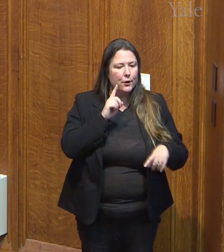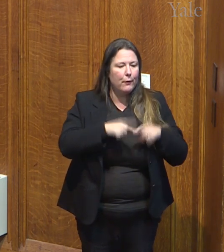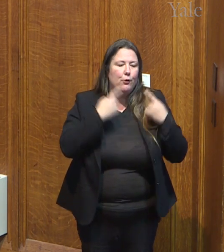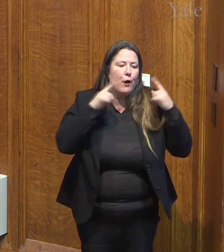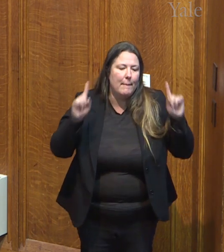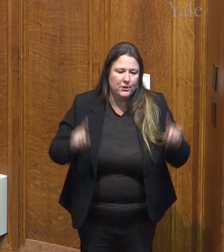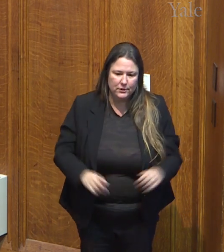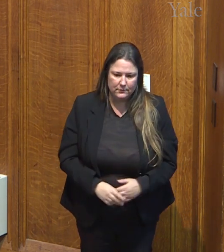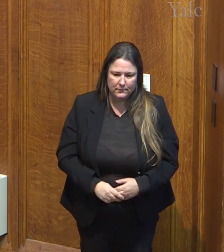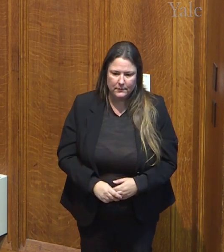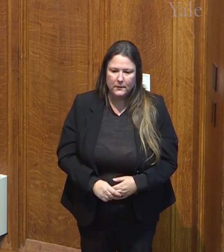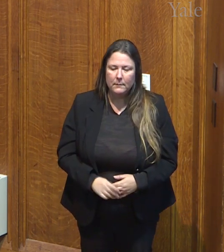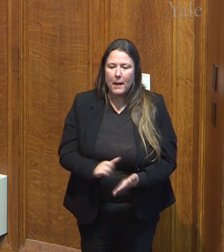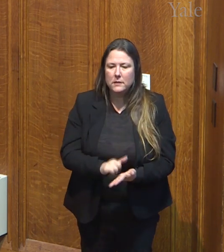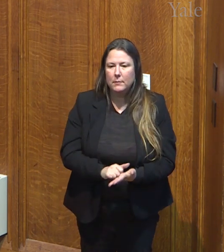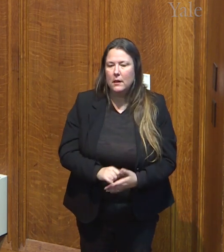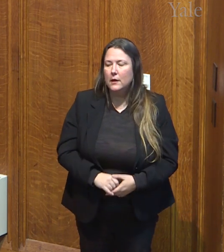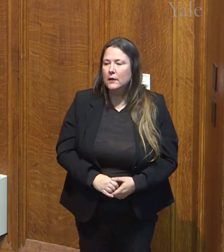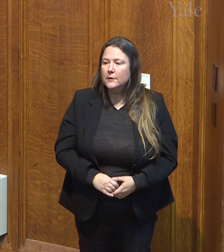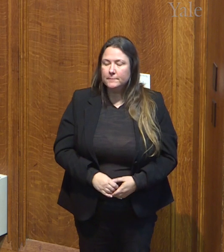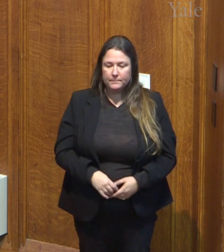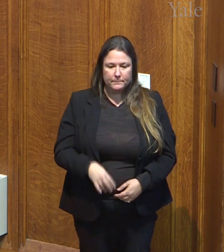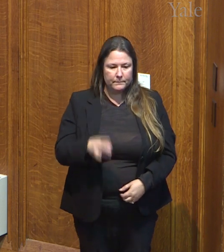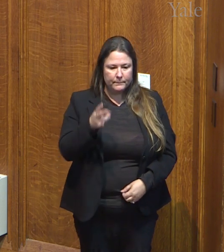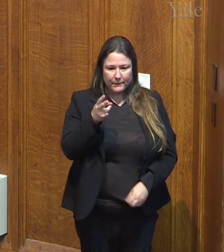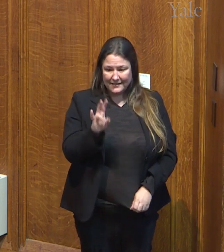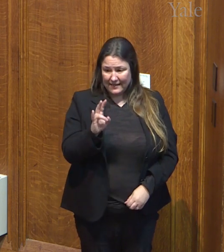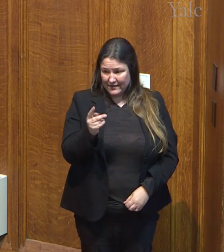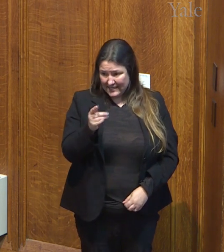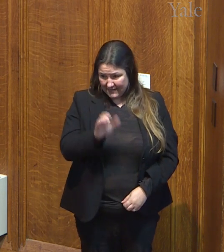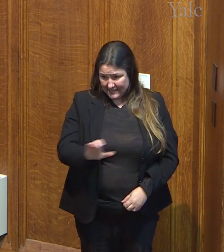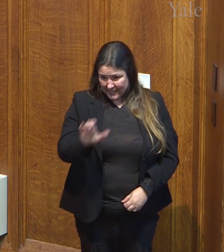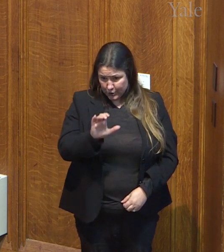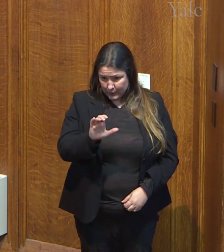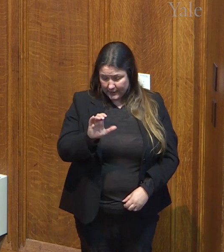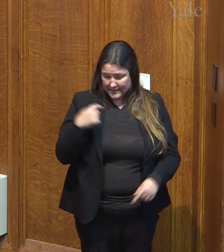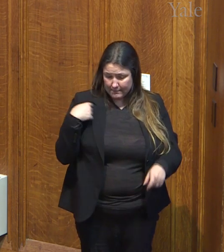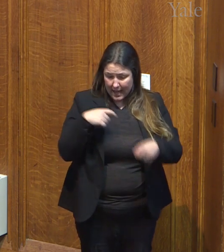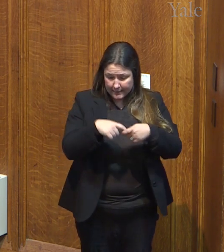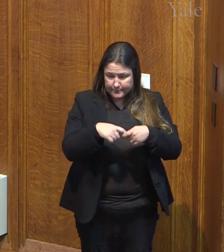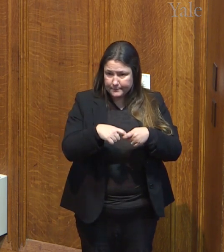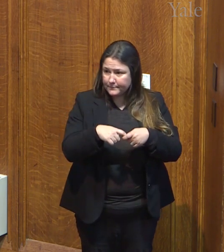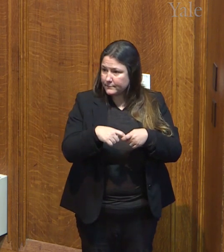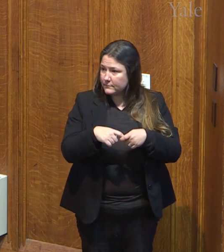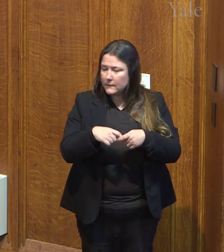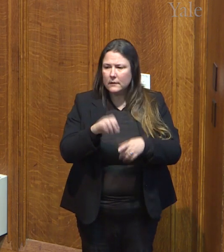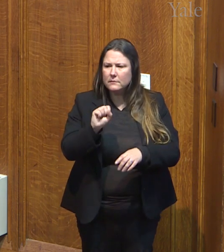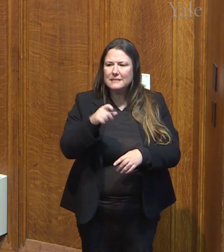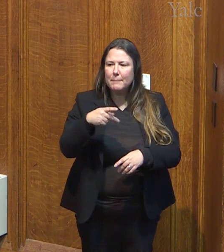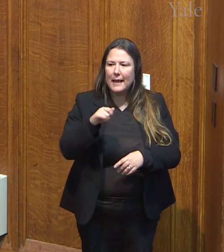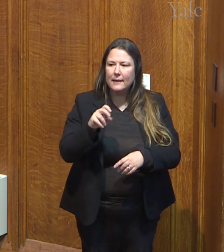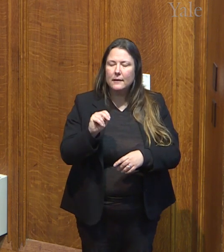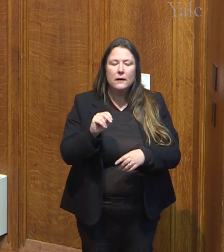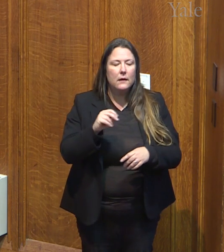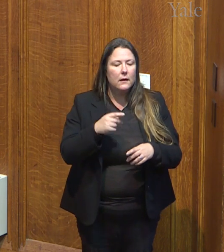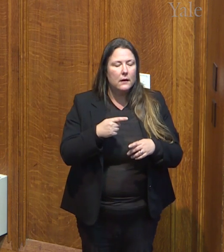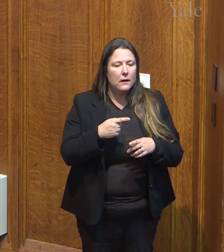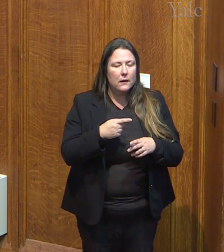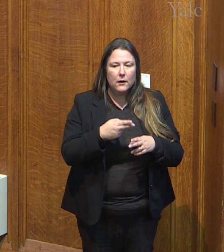Juan Pablo Bonet in 17th century Spain called the congenitally Deaf monsters of nature